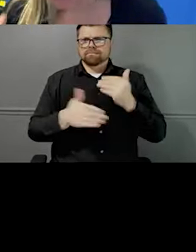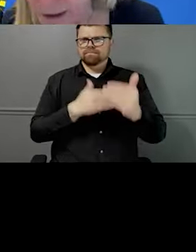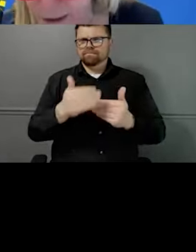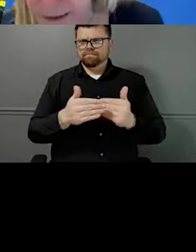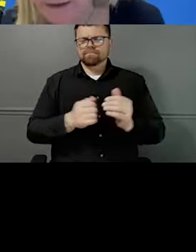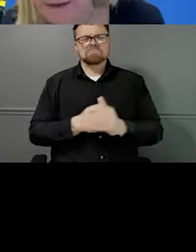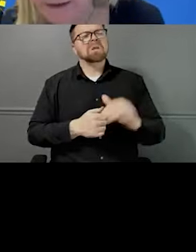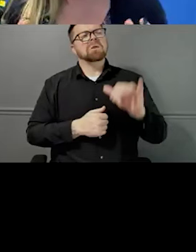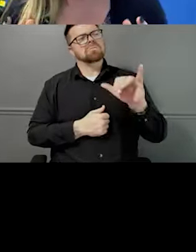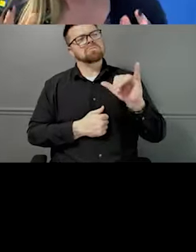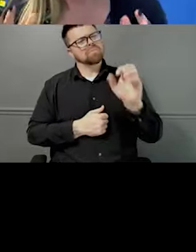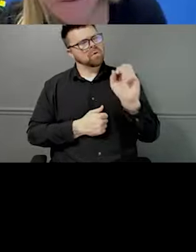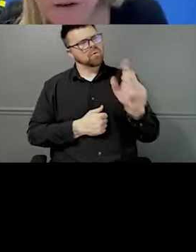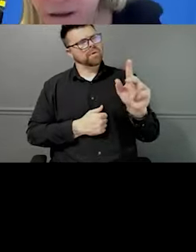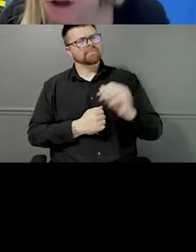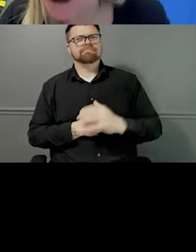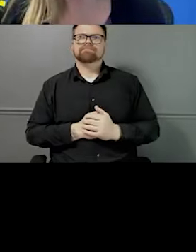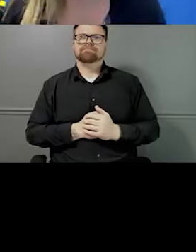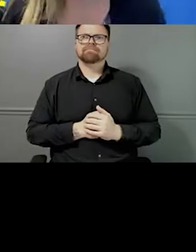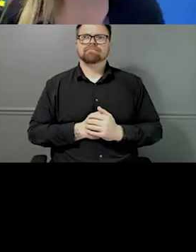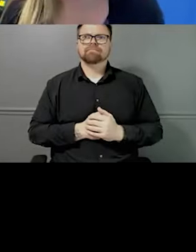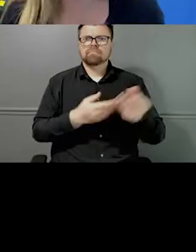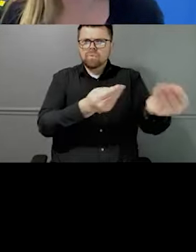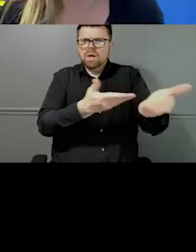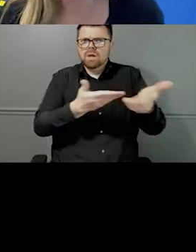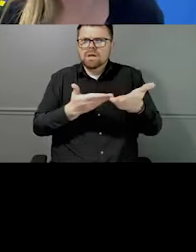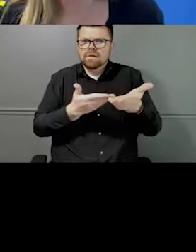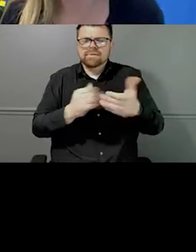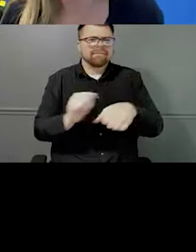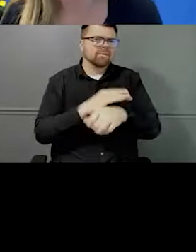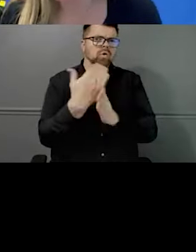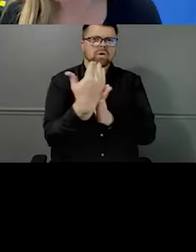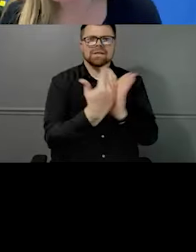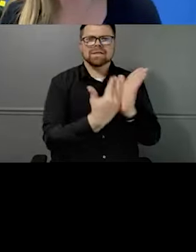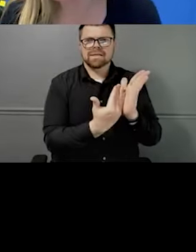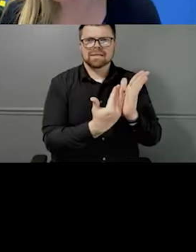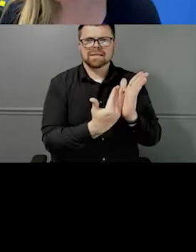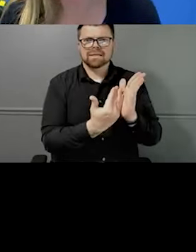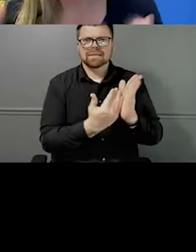okay, give us the complete listing of in-kind contributions.